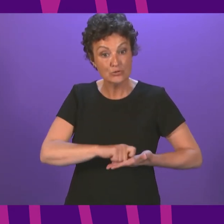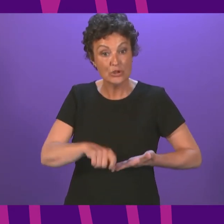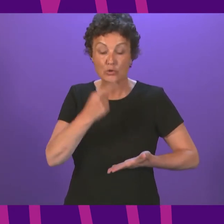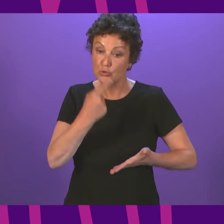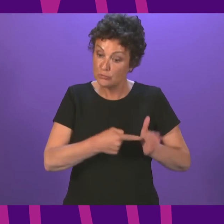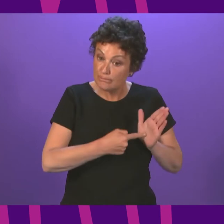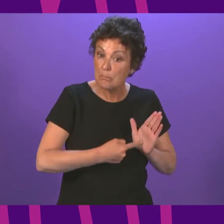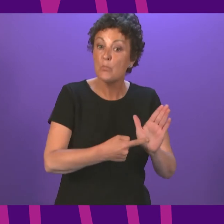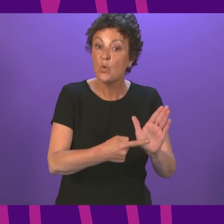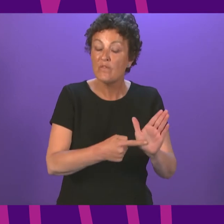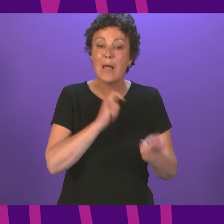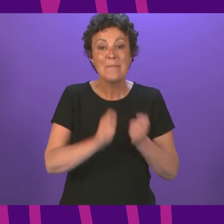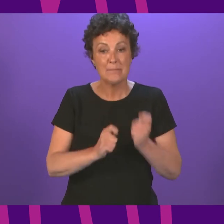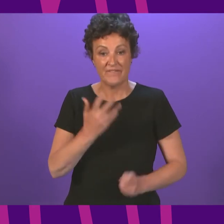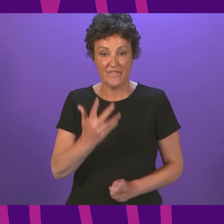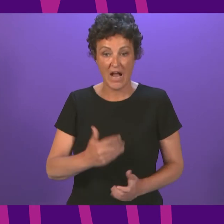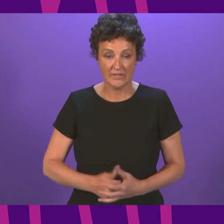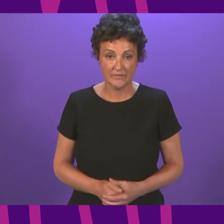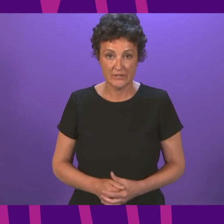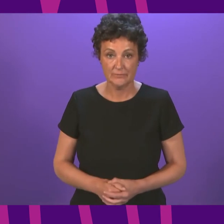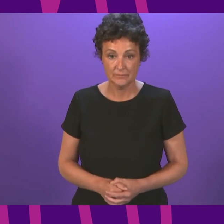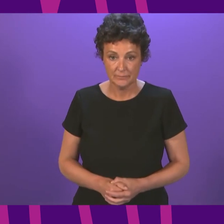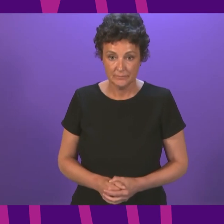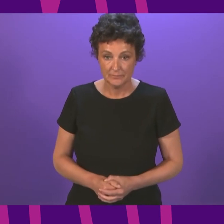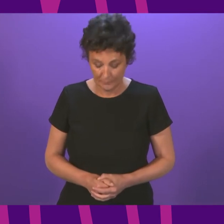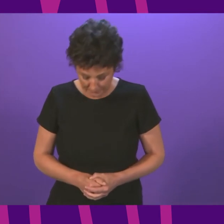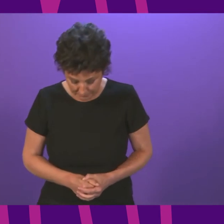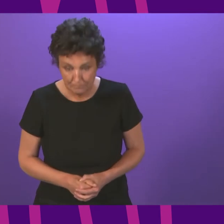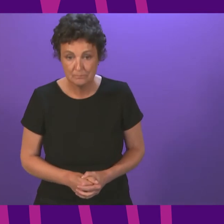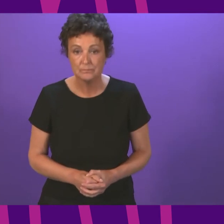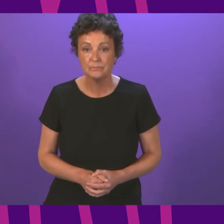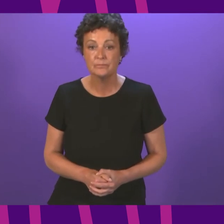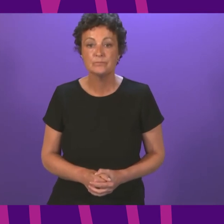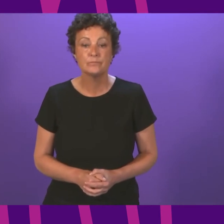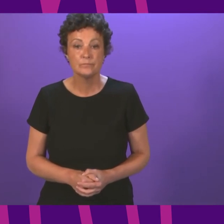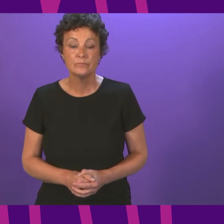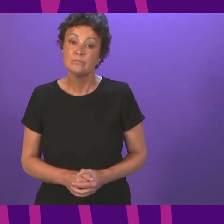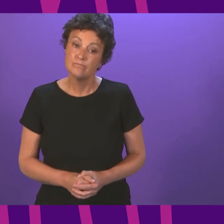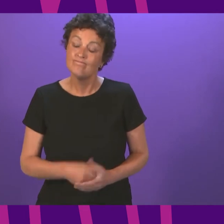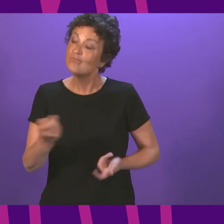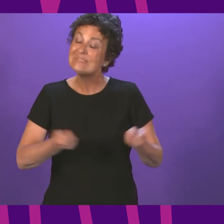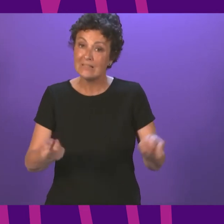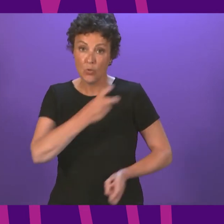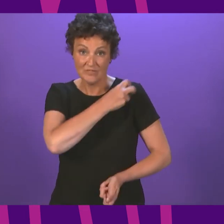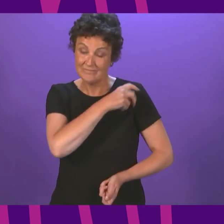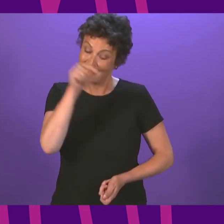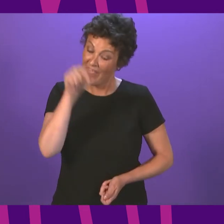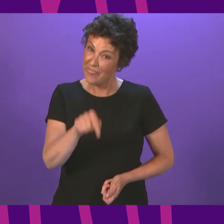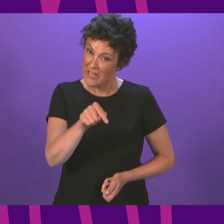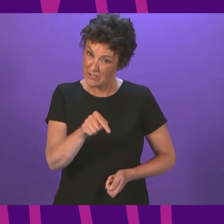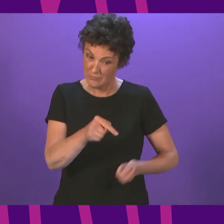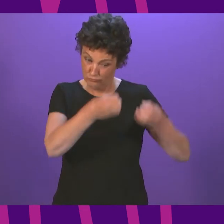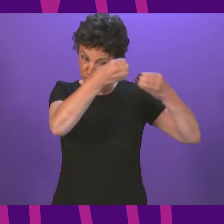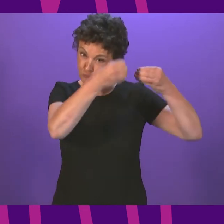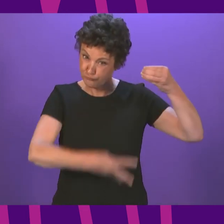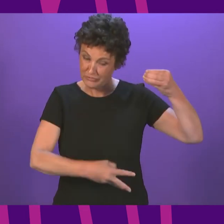This group of amendments deals with the issue of reporting, which we discussed at some length